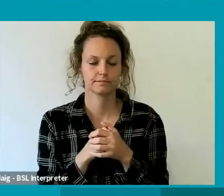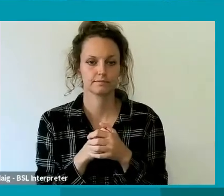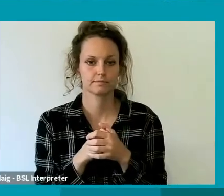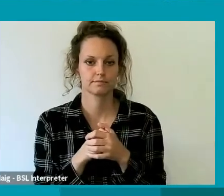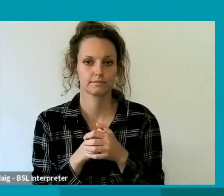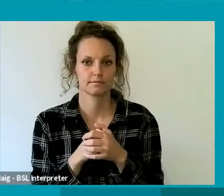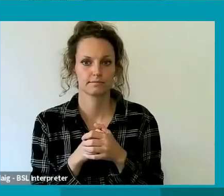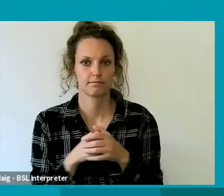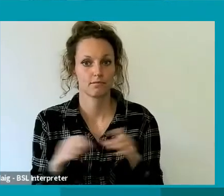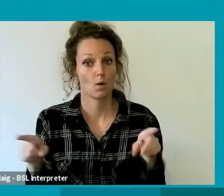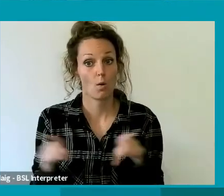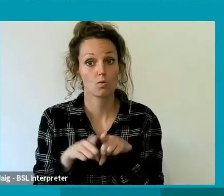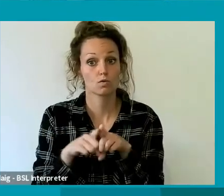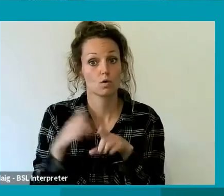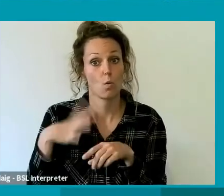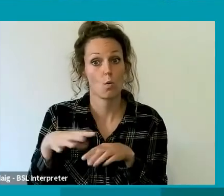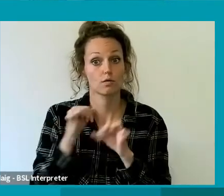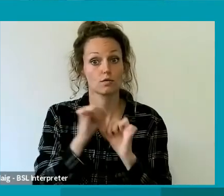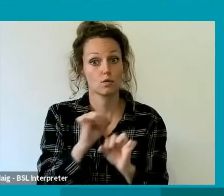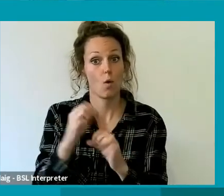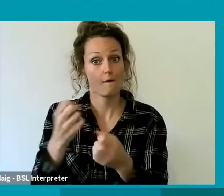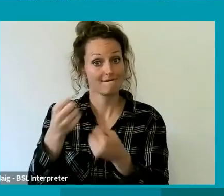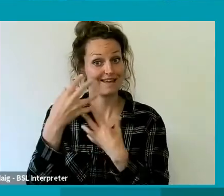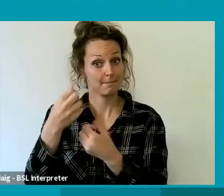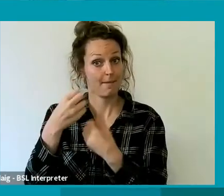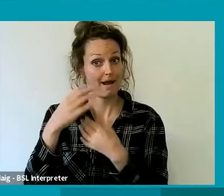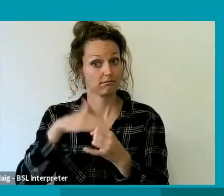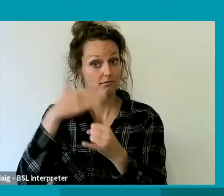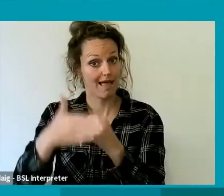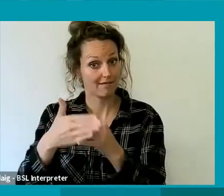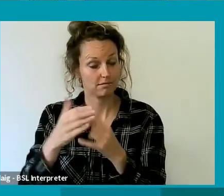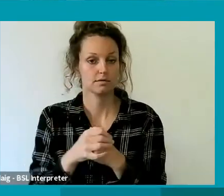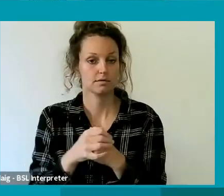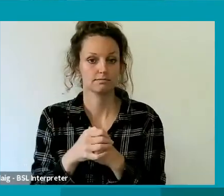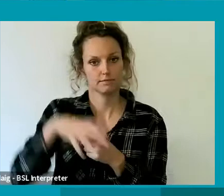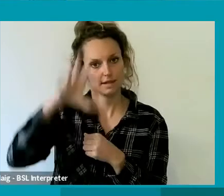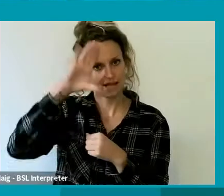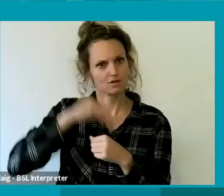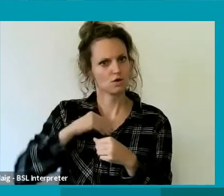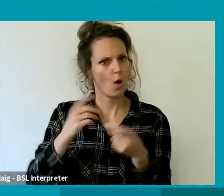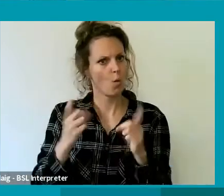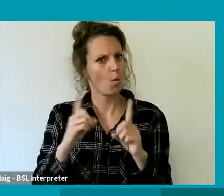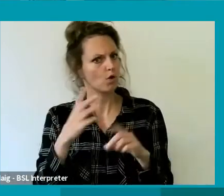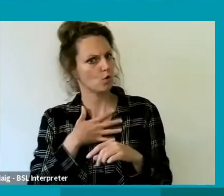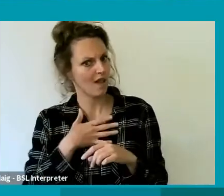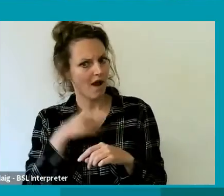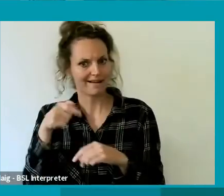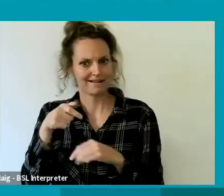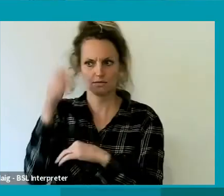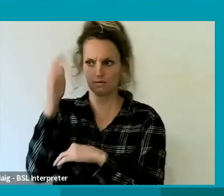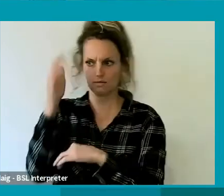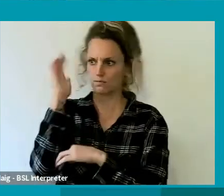get your feedback at the end. Let us know what you liked about the webinar, was there something that we missed?